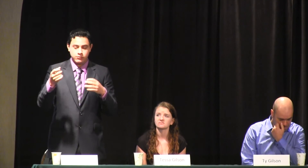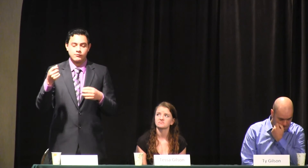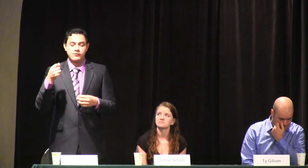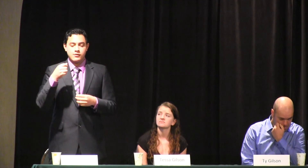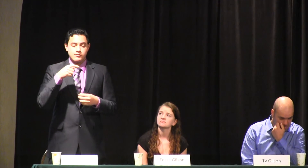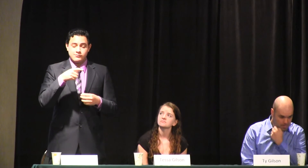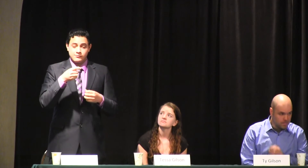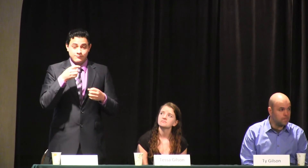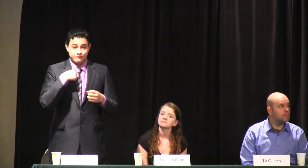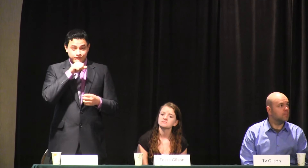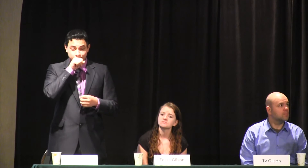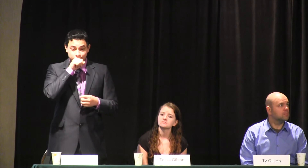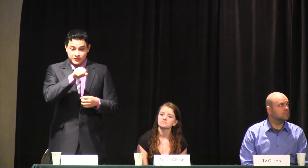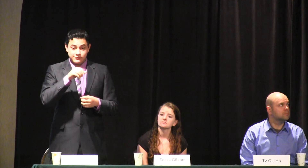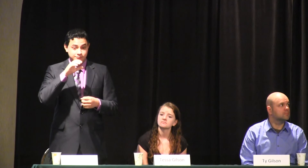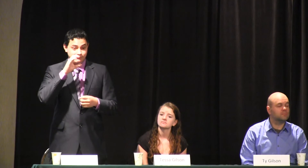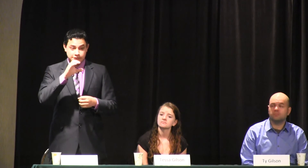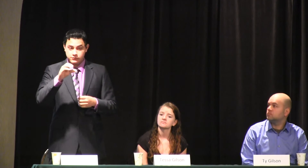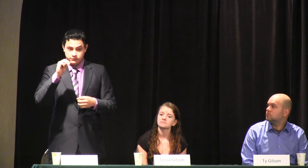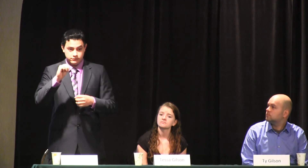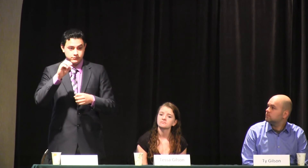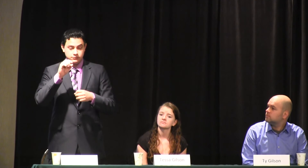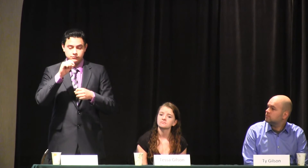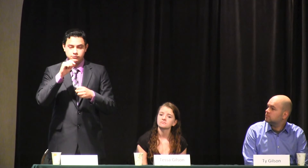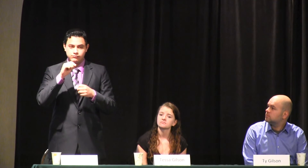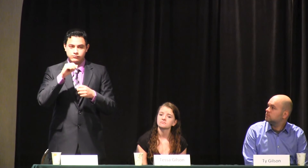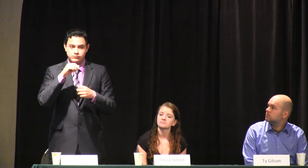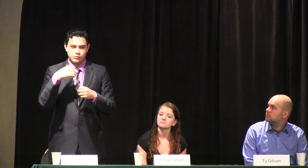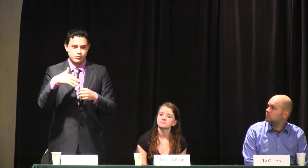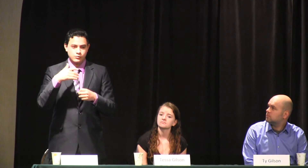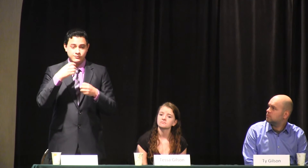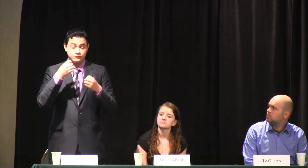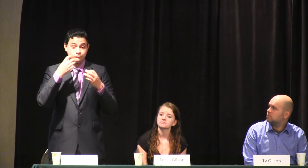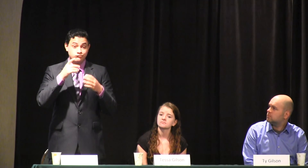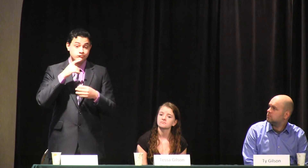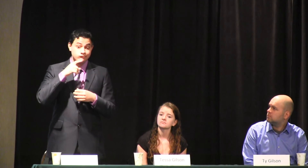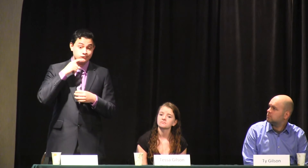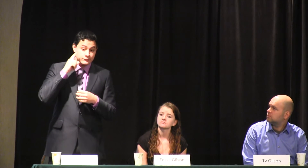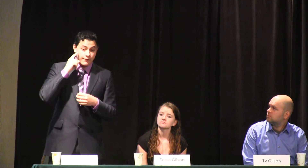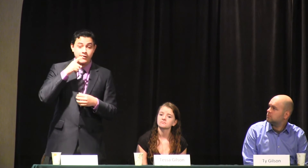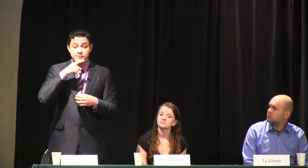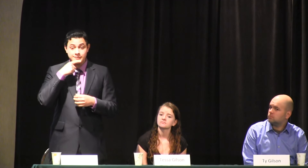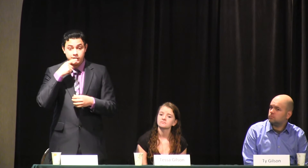to be done in the trail work. And that was great. I loved CCM.